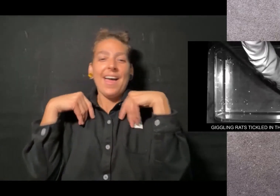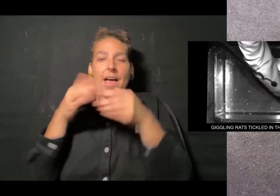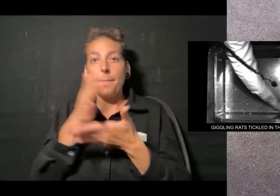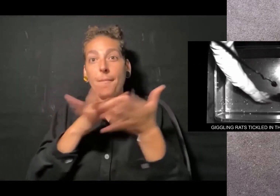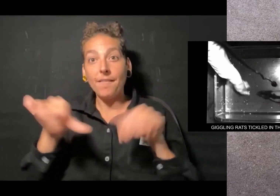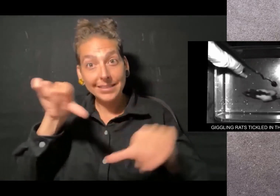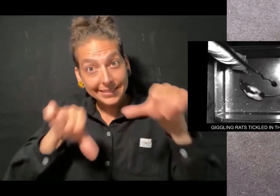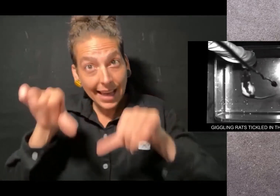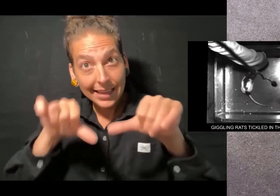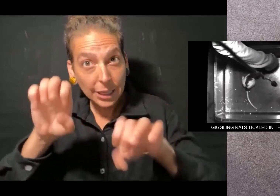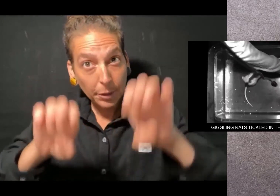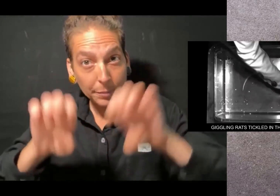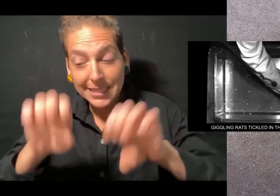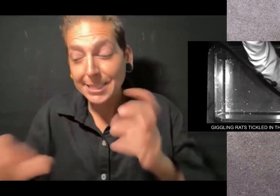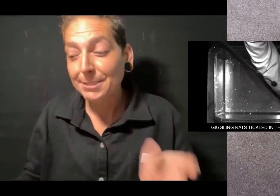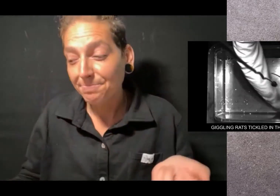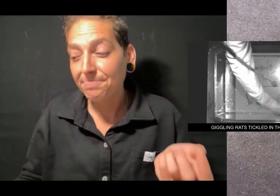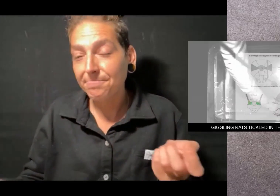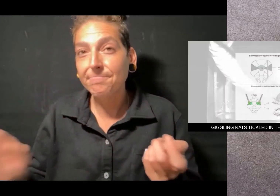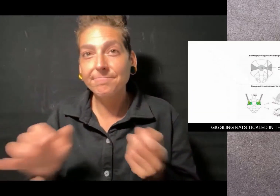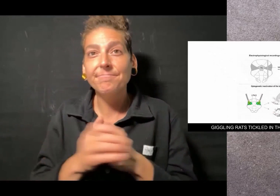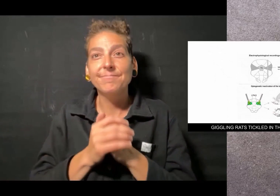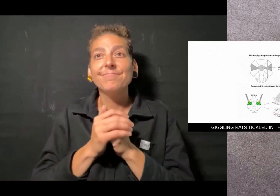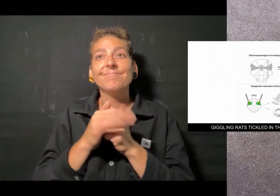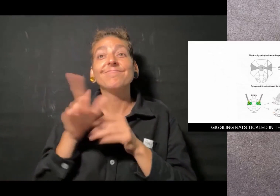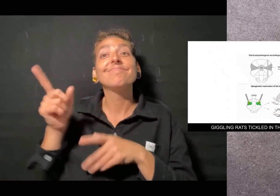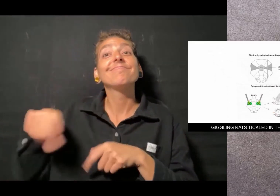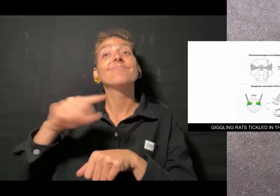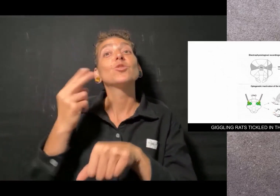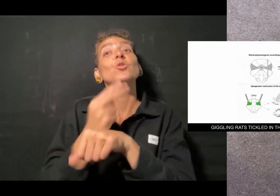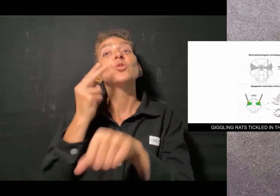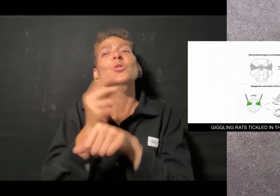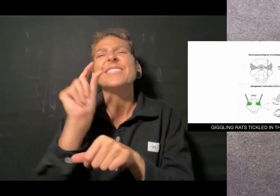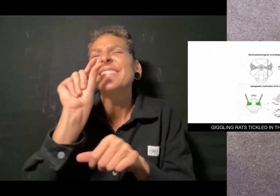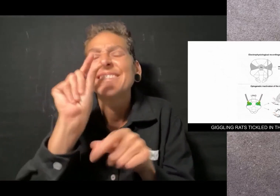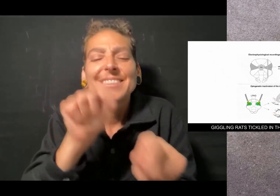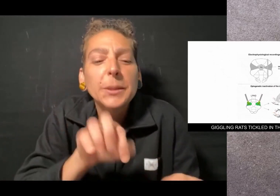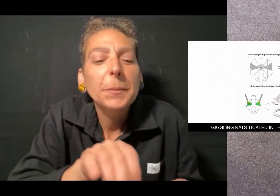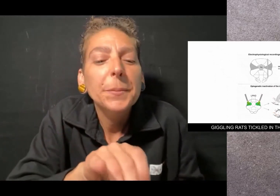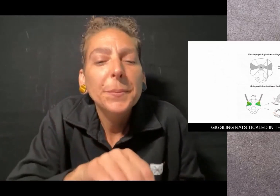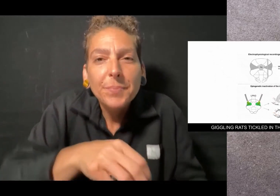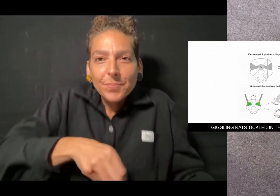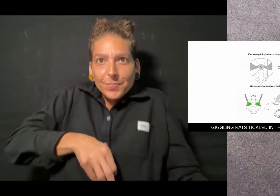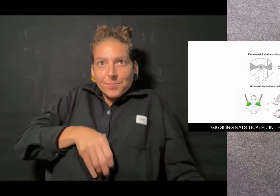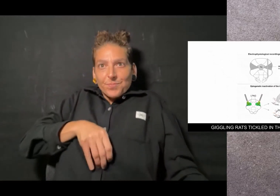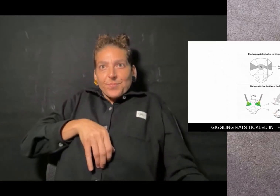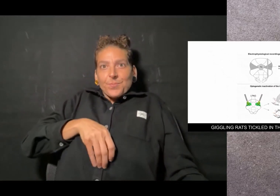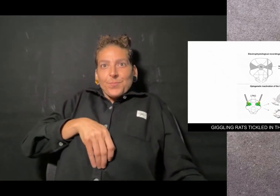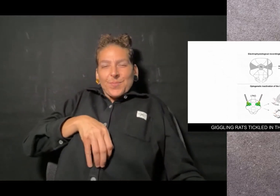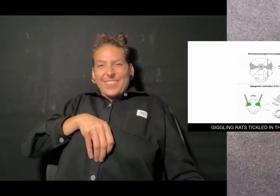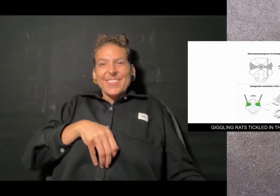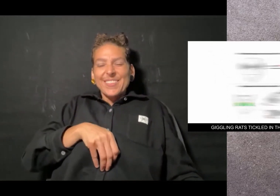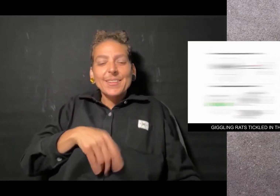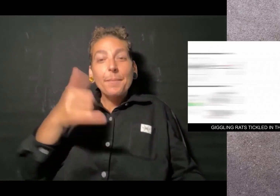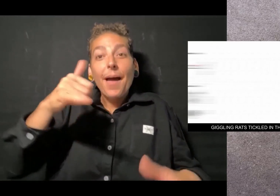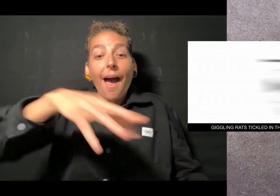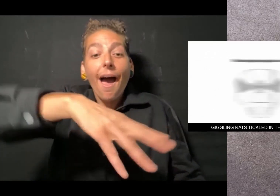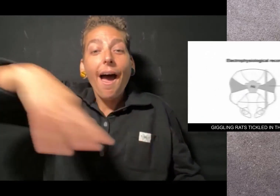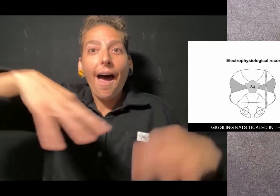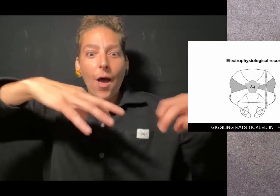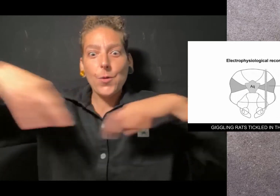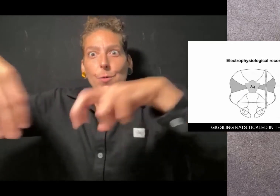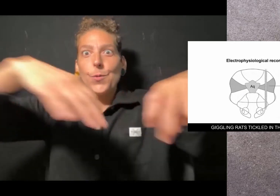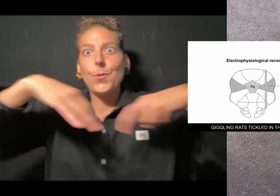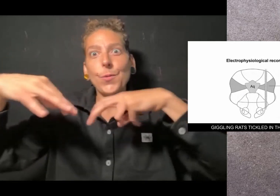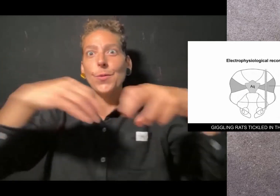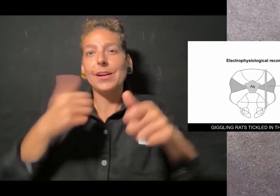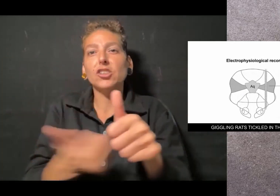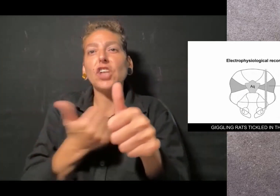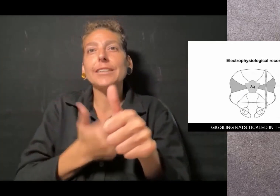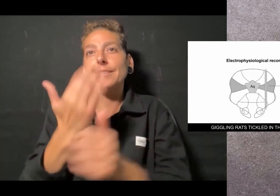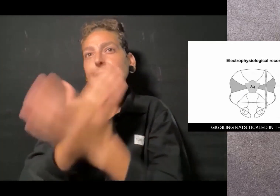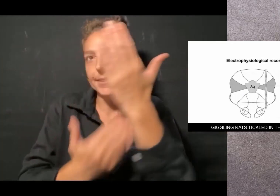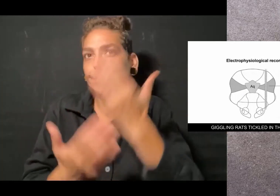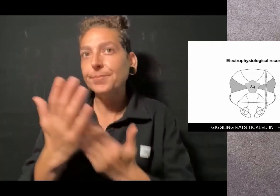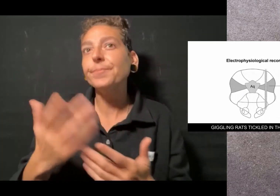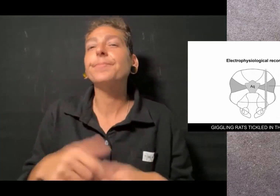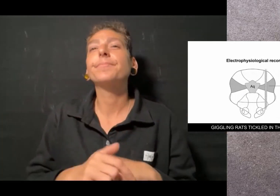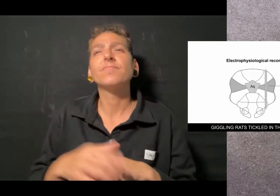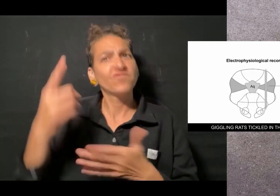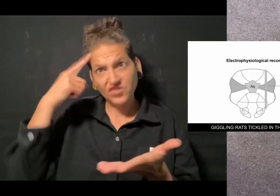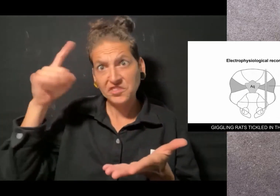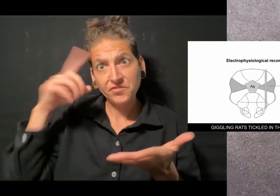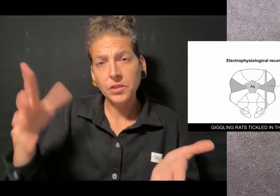a scientific experiment they used tiny tummy tickling and hand chasing games to investigate